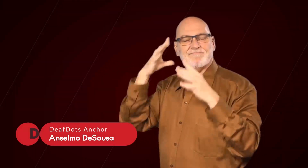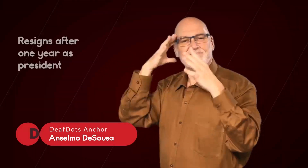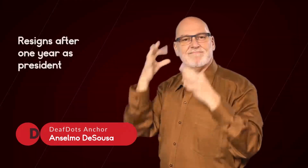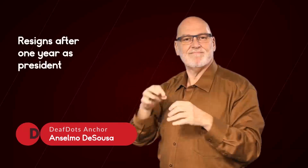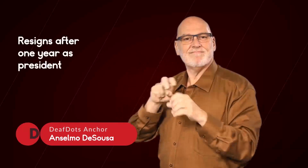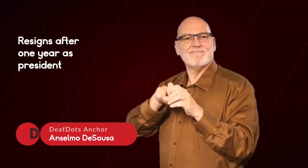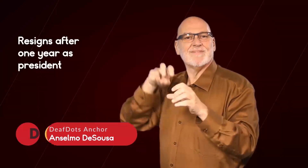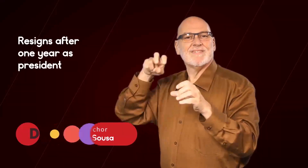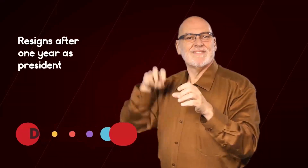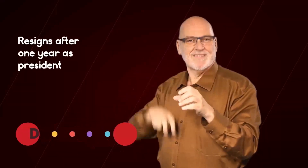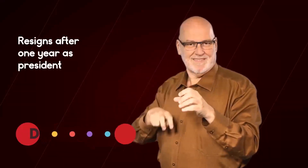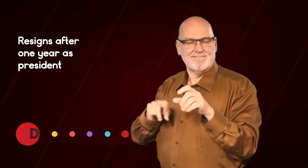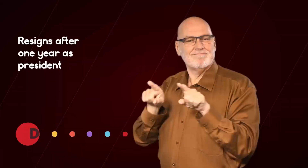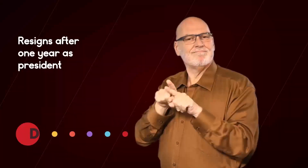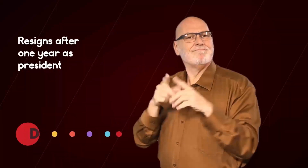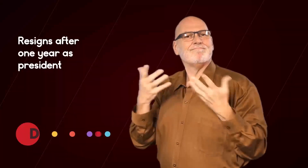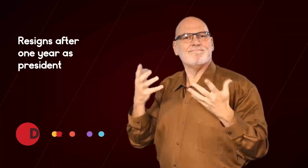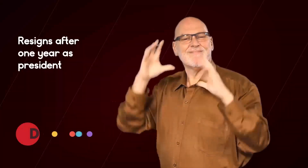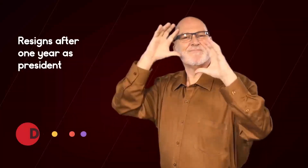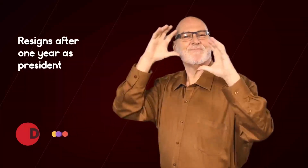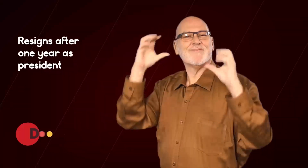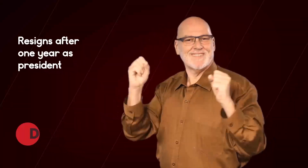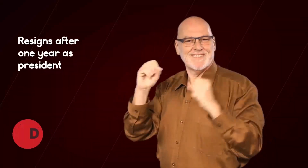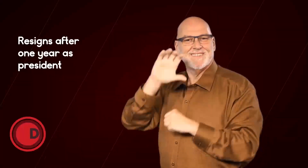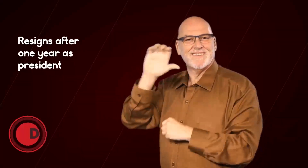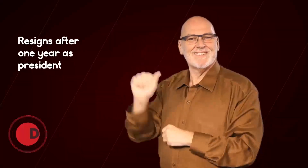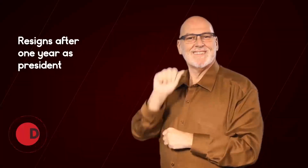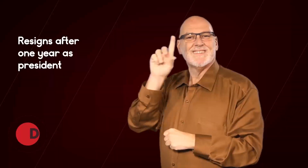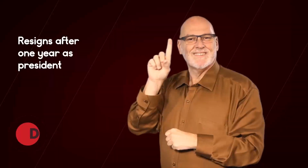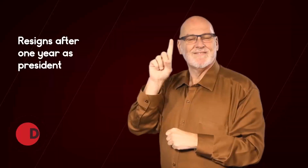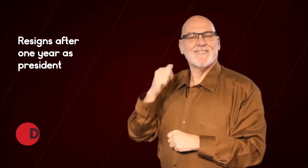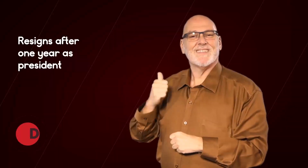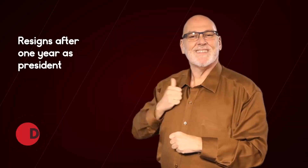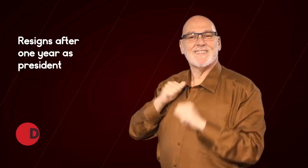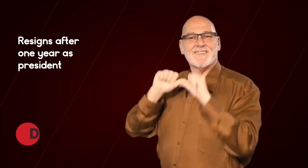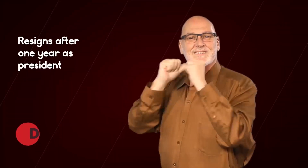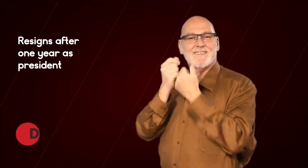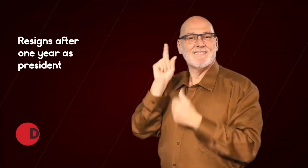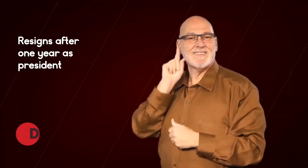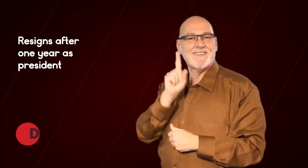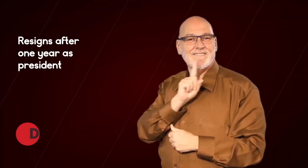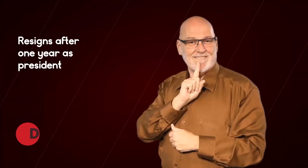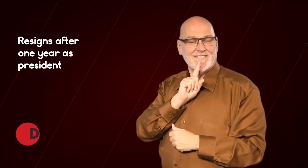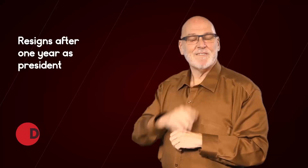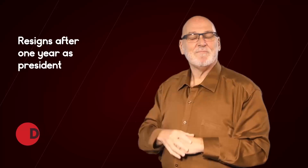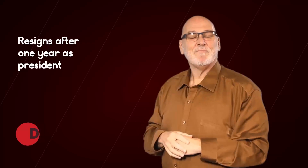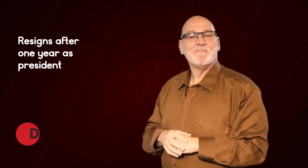his resignation as president of Canada Association of the Deaf (CAD).